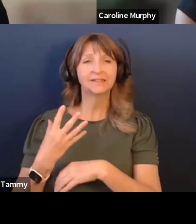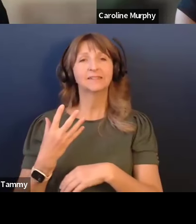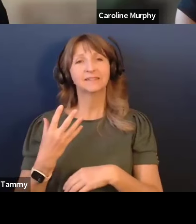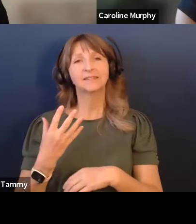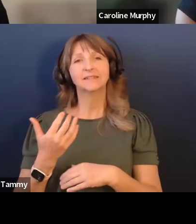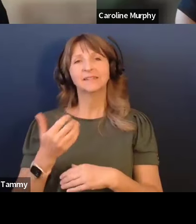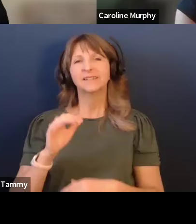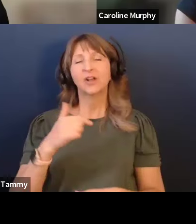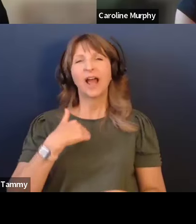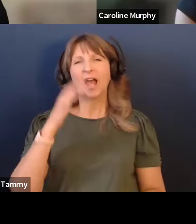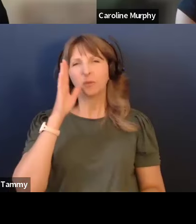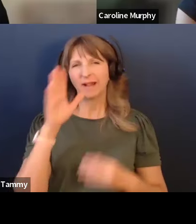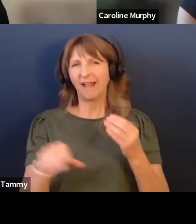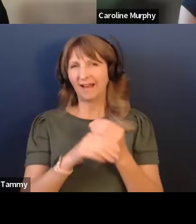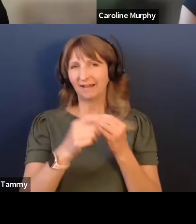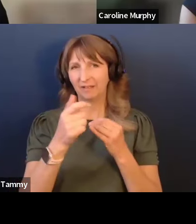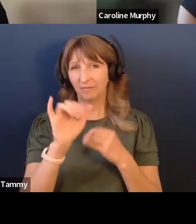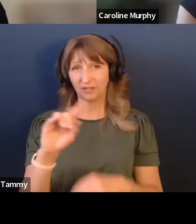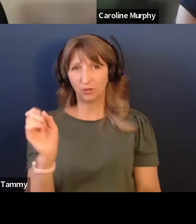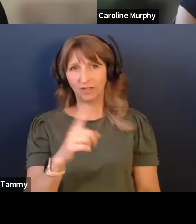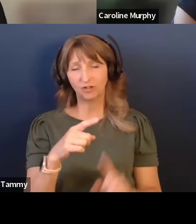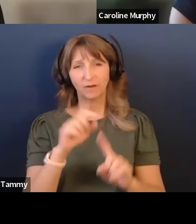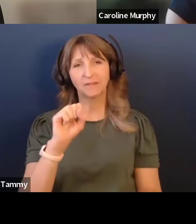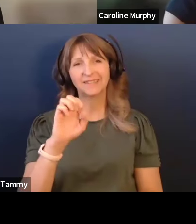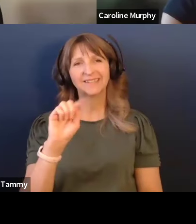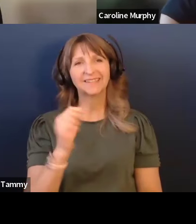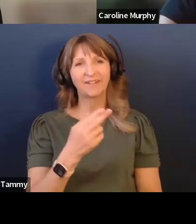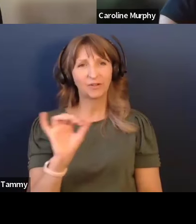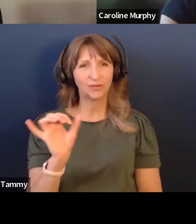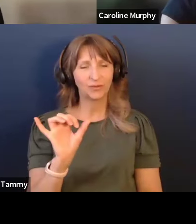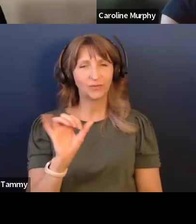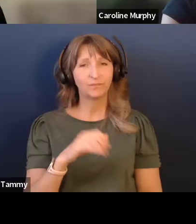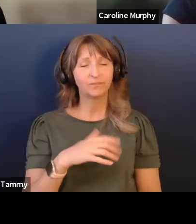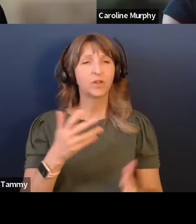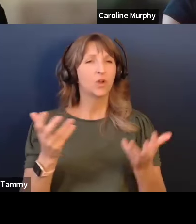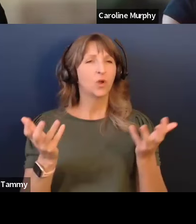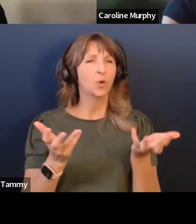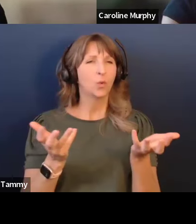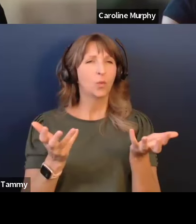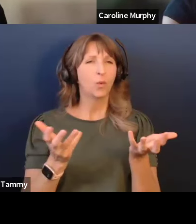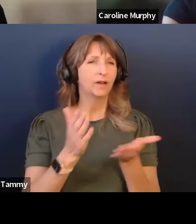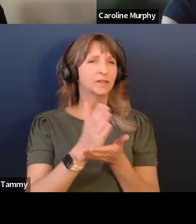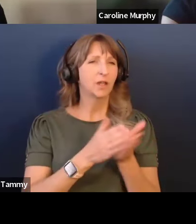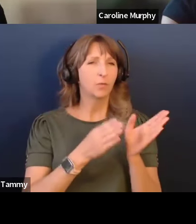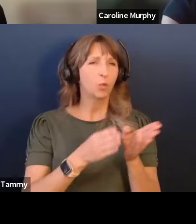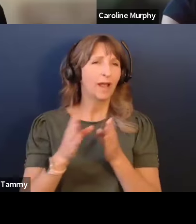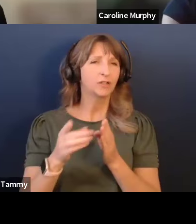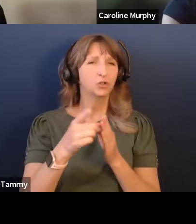I will tie into this question from Seth as well. What are some ways in which you can maybe start to